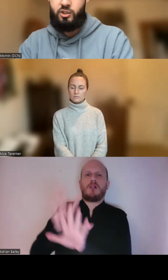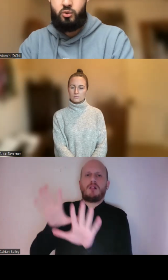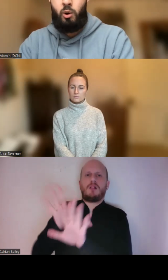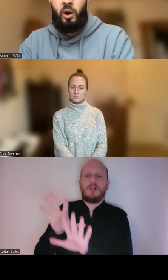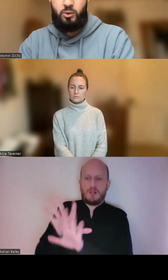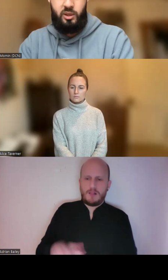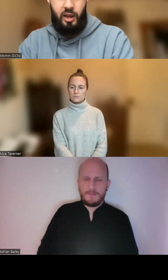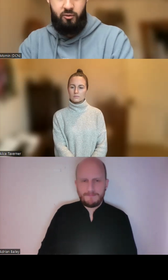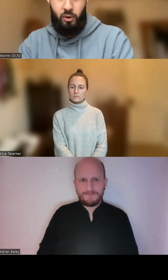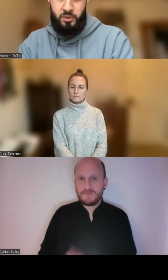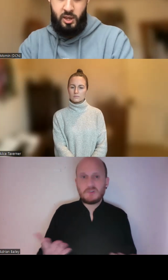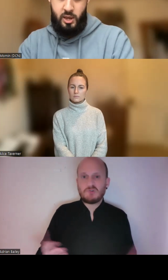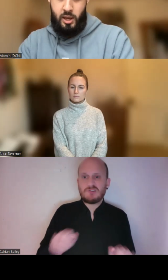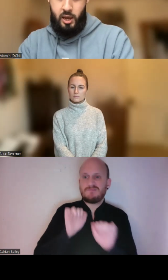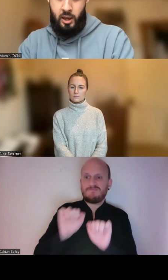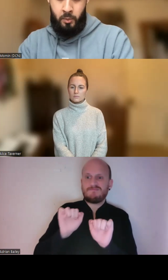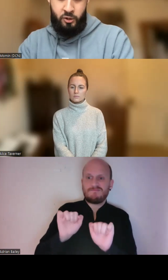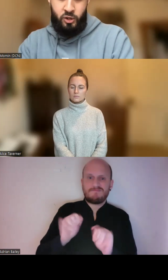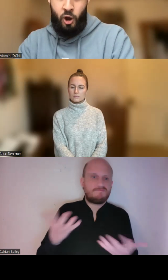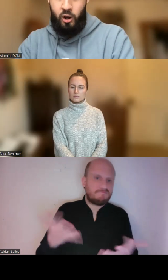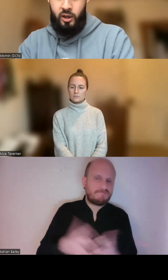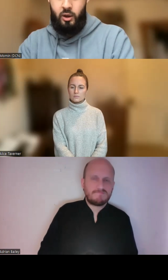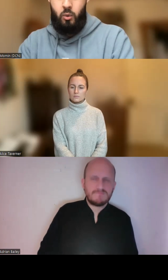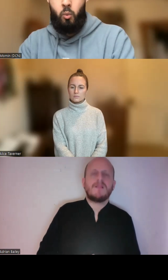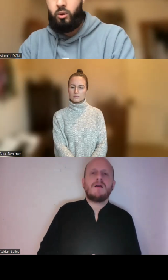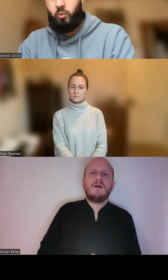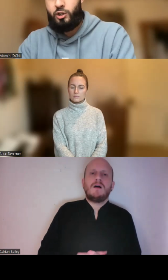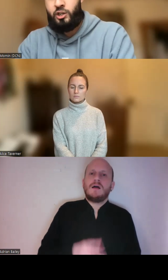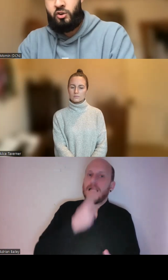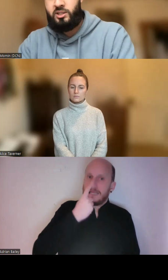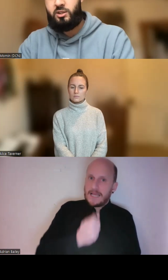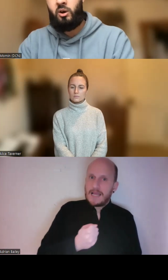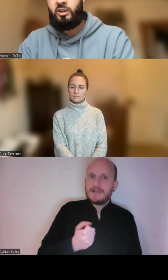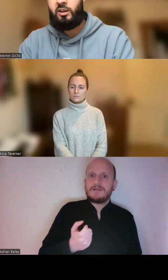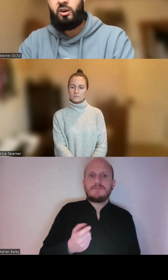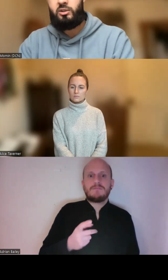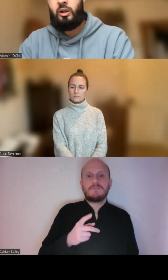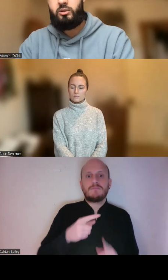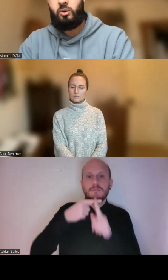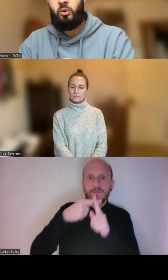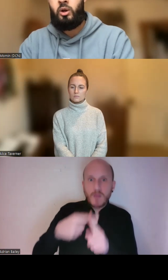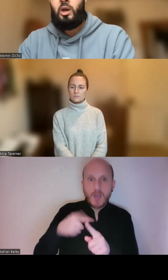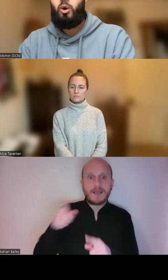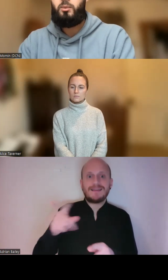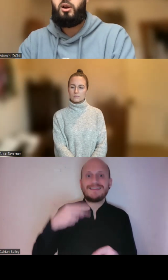That's just what works with the platforms. You can target watch interests on TikTok as well so what people